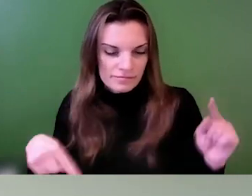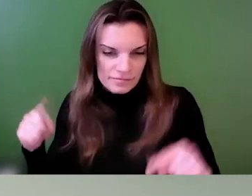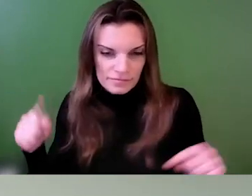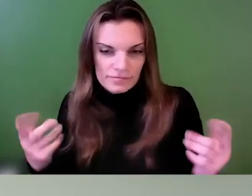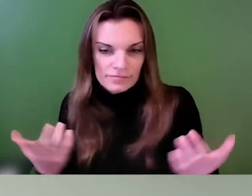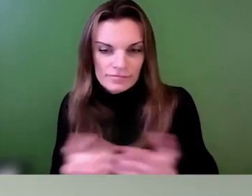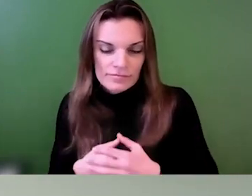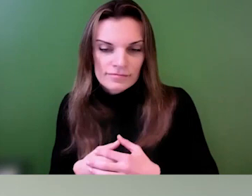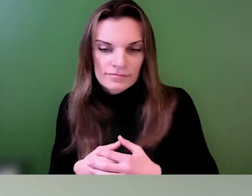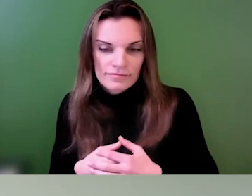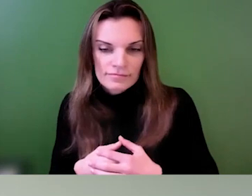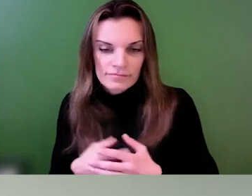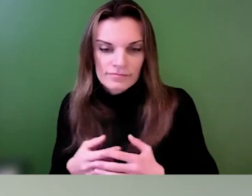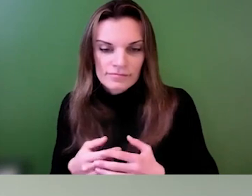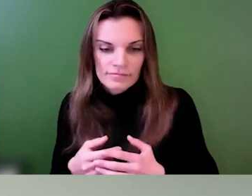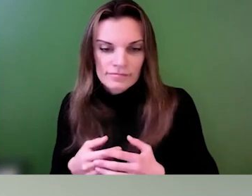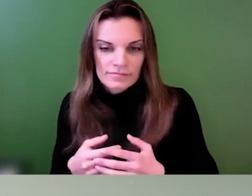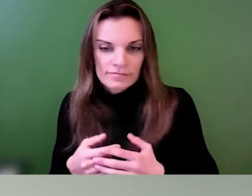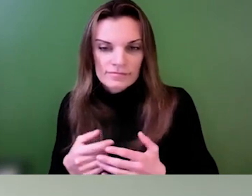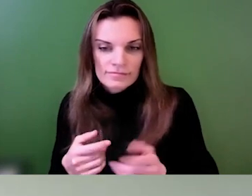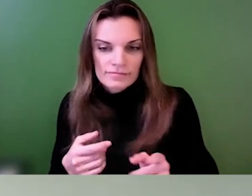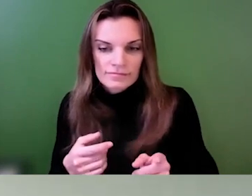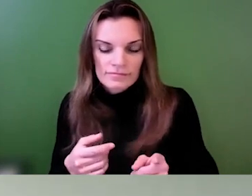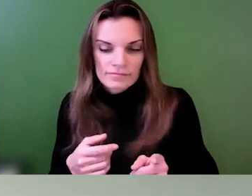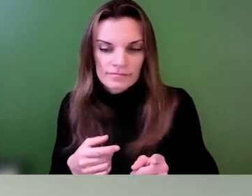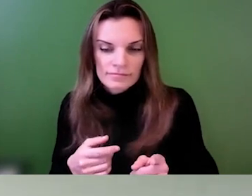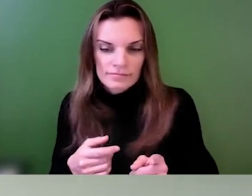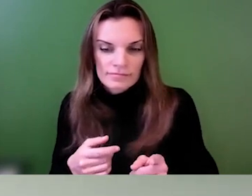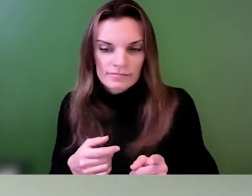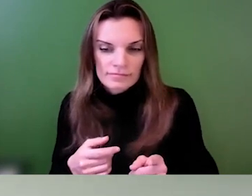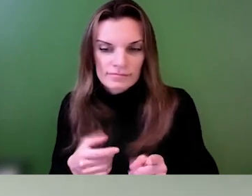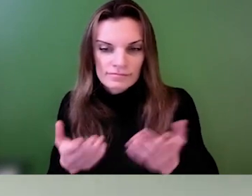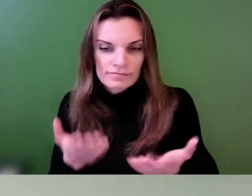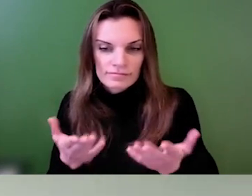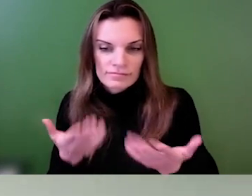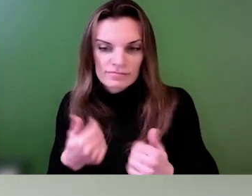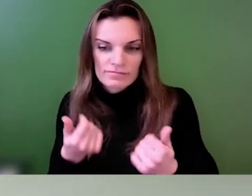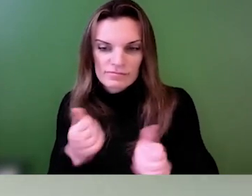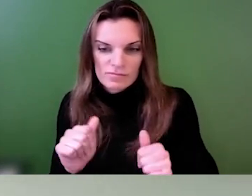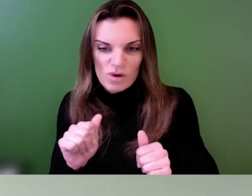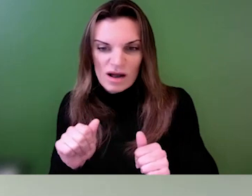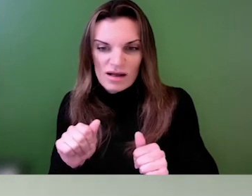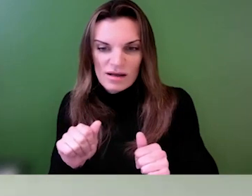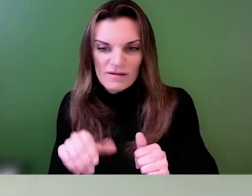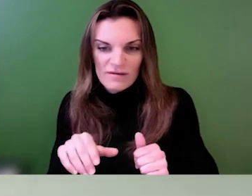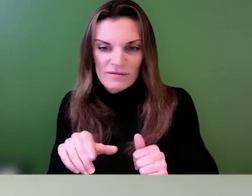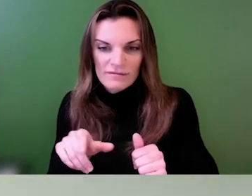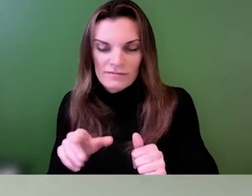reviews from those. So worth maybe trying to find another person with long COVID and